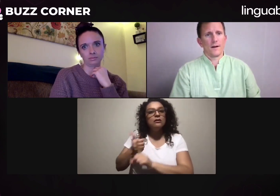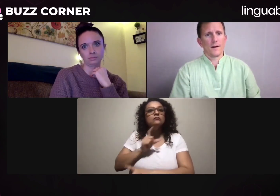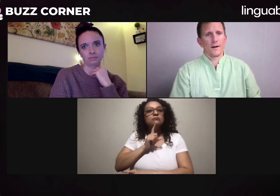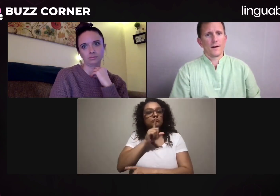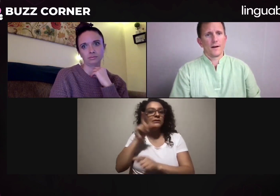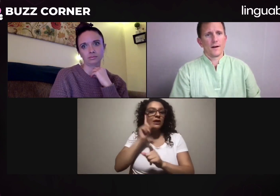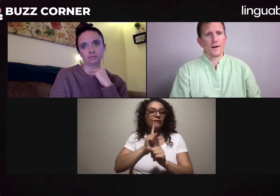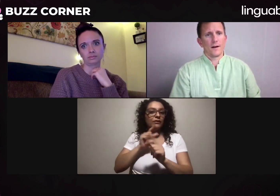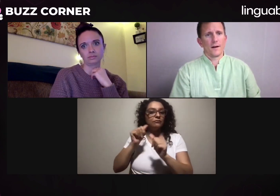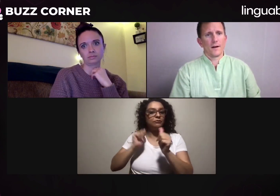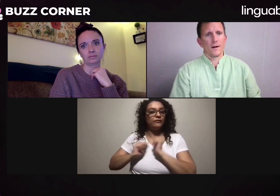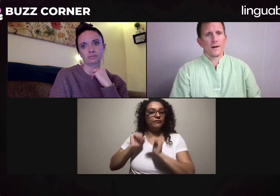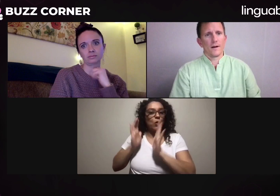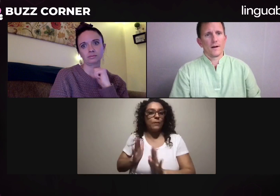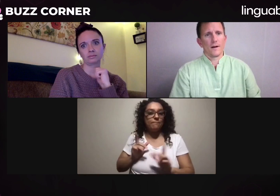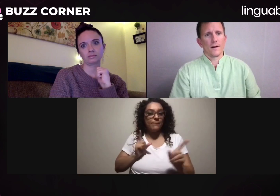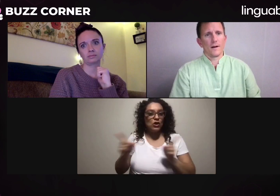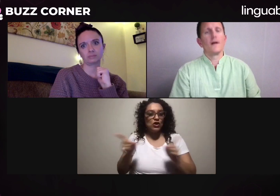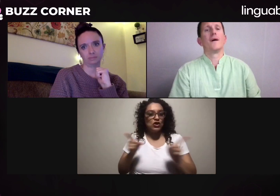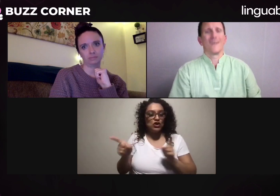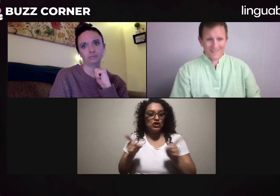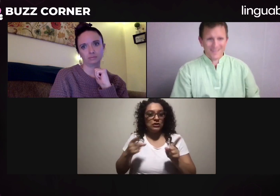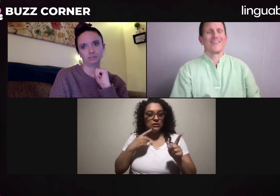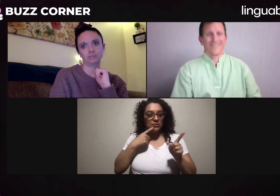and a deaf performer. Right.